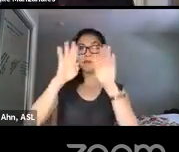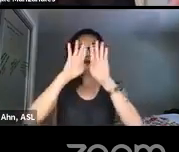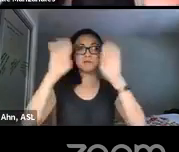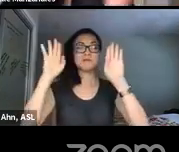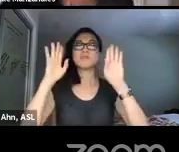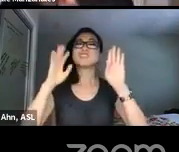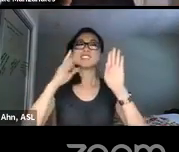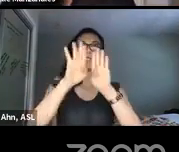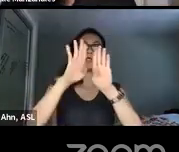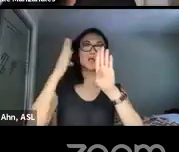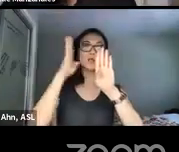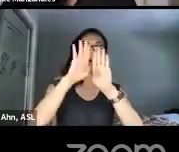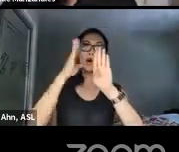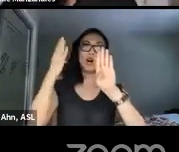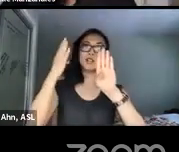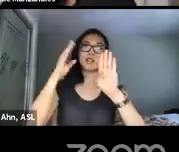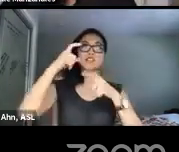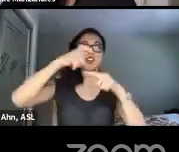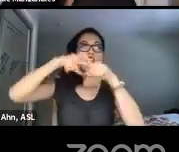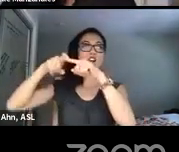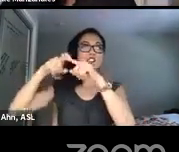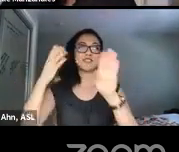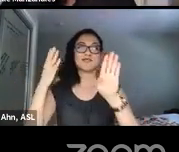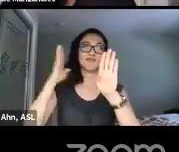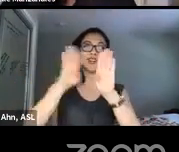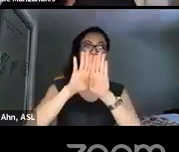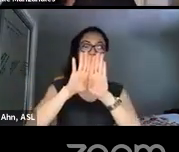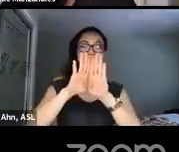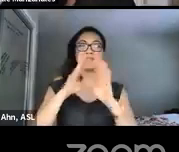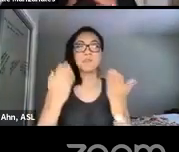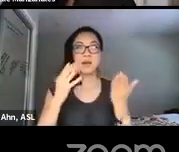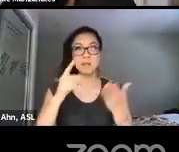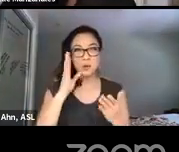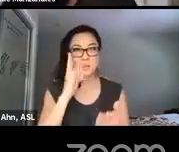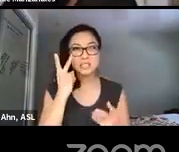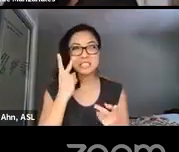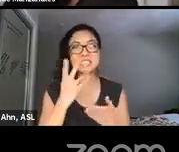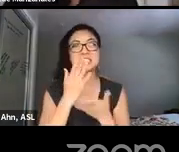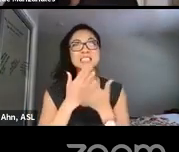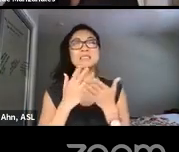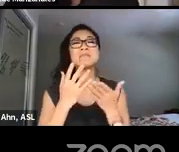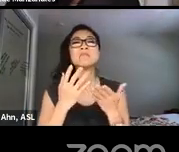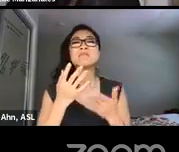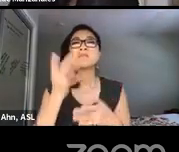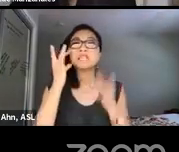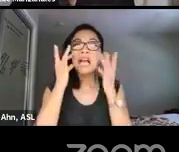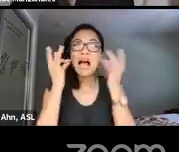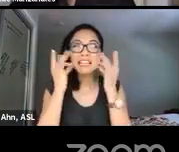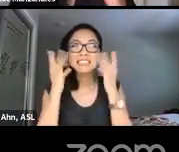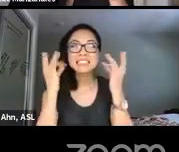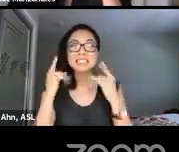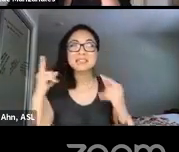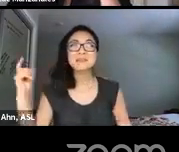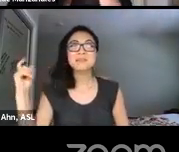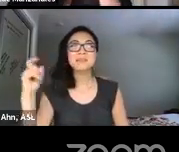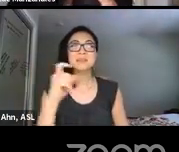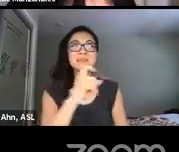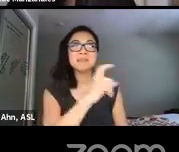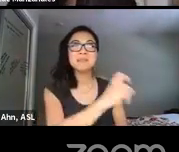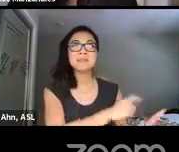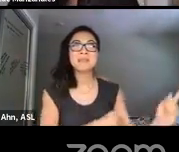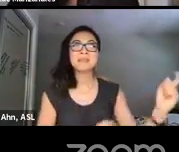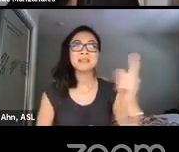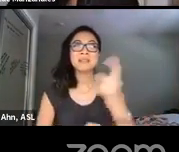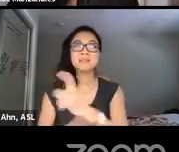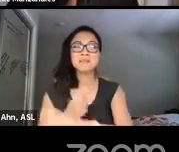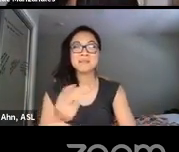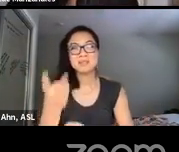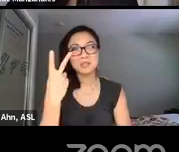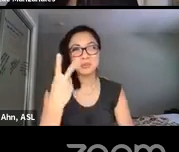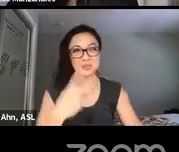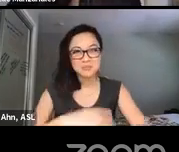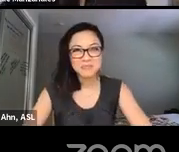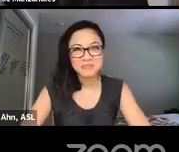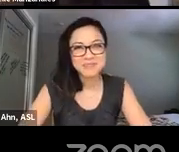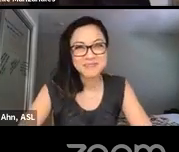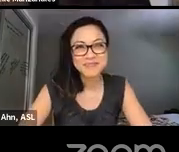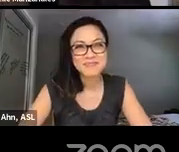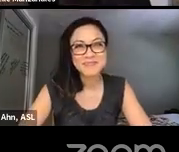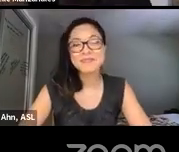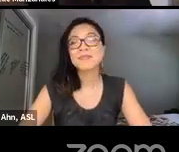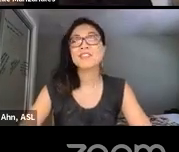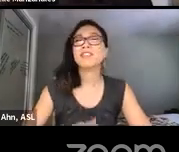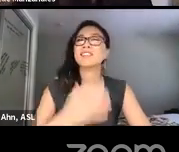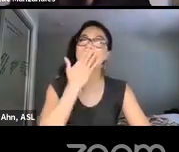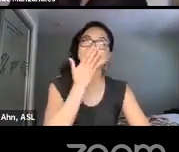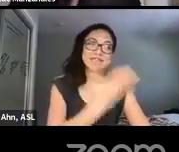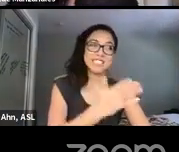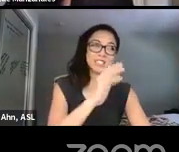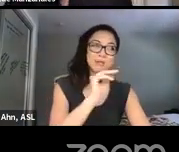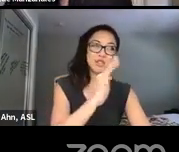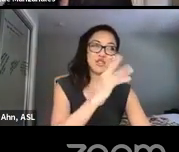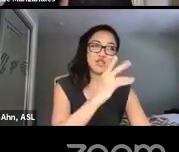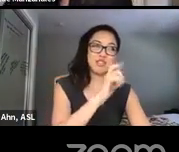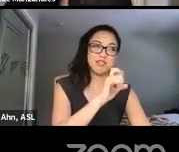I'm wearing a black shirt, short sleeve and I have olive skin. I have long, dark brown